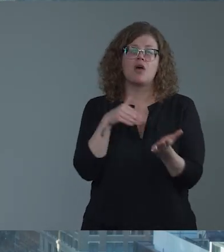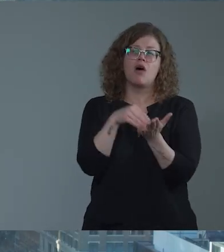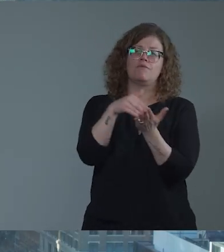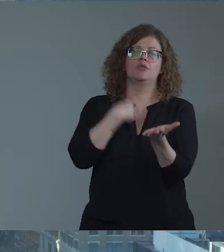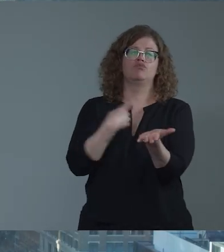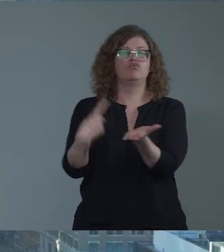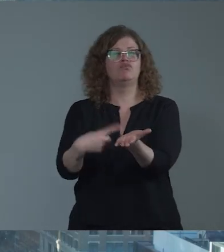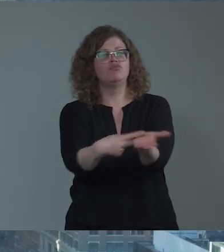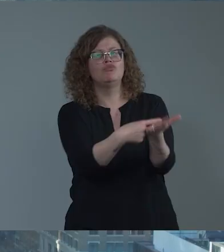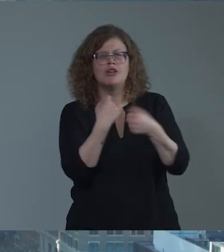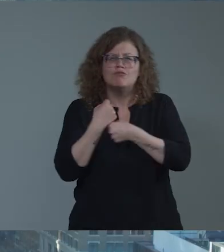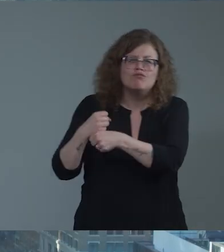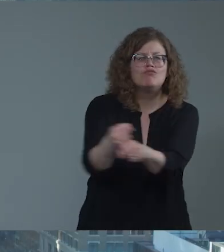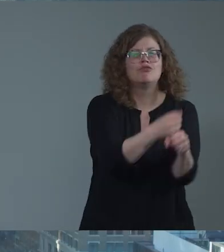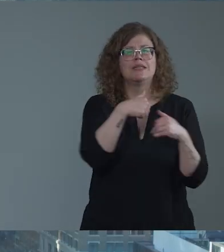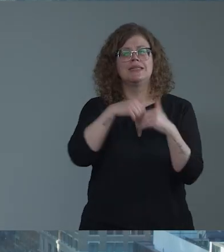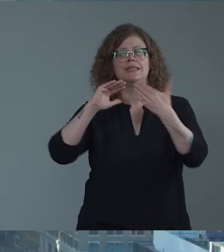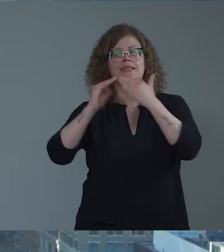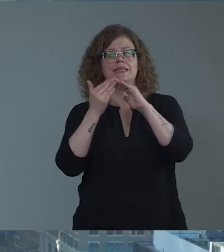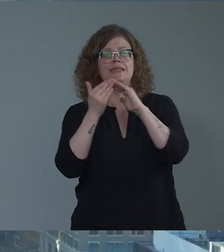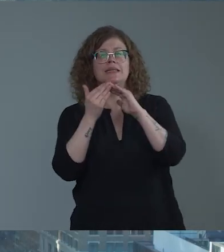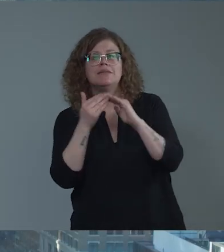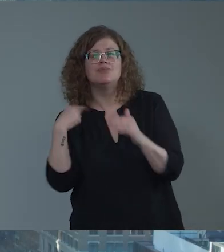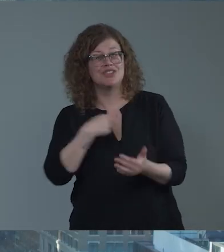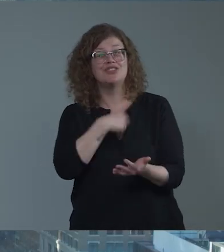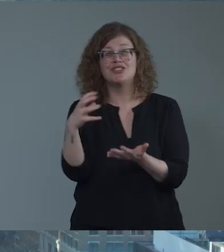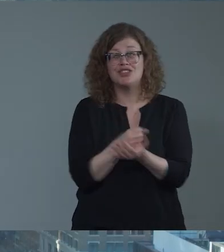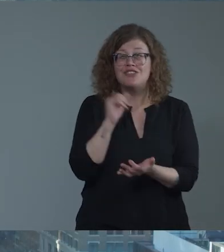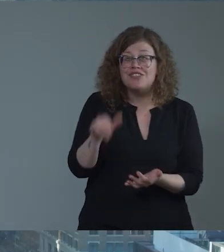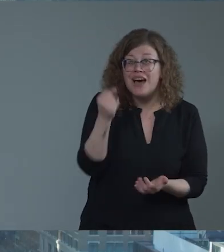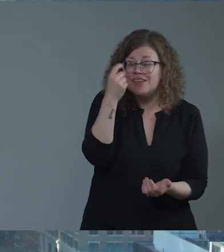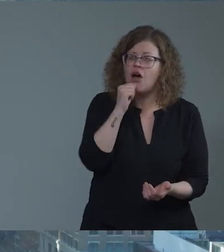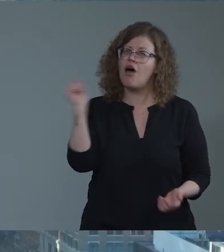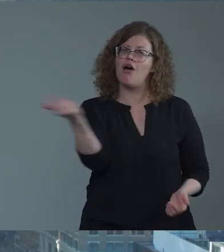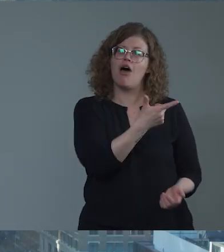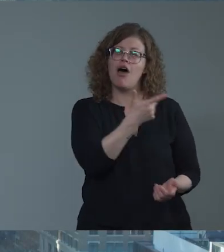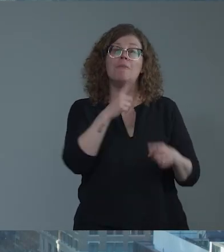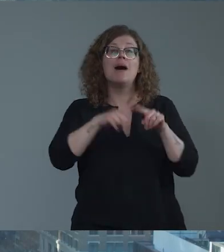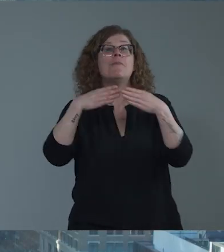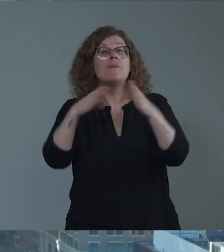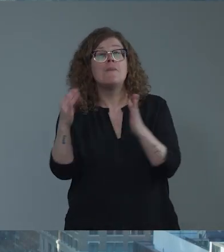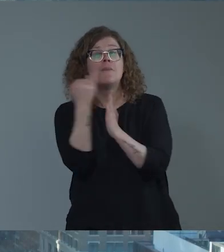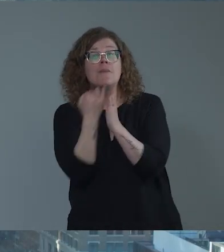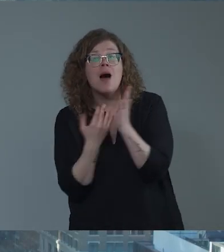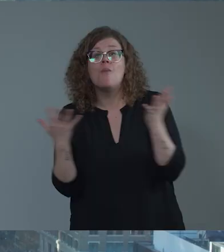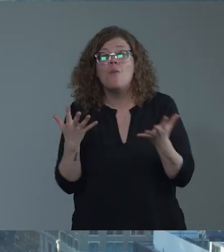by artists who see our communities and our cities through this set of lenses. That is extraordinary.